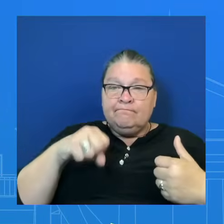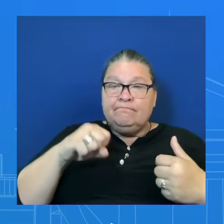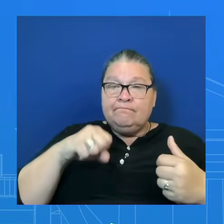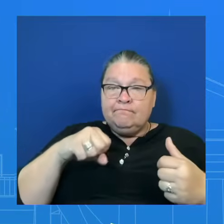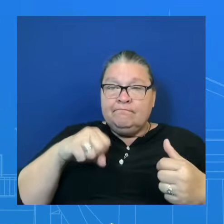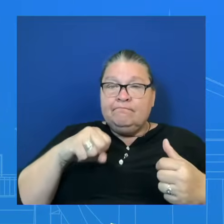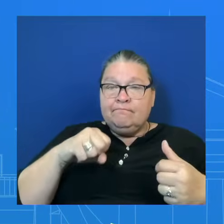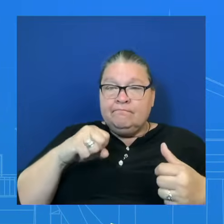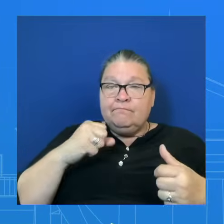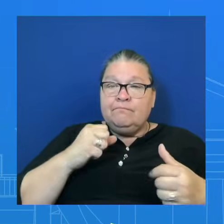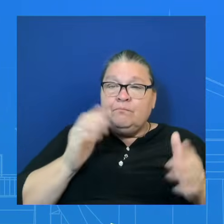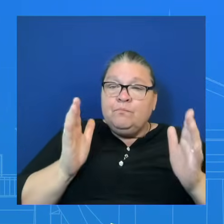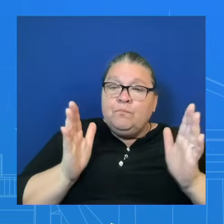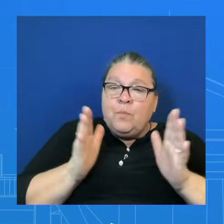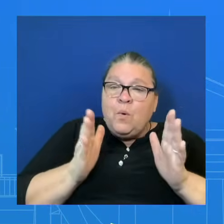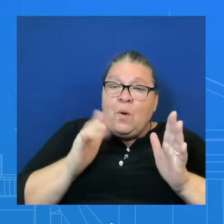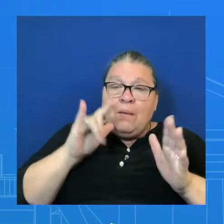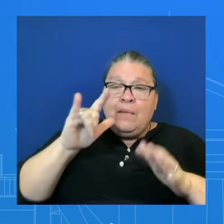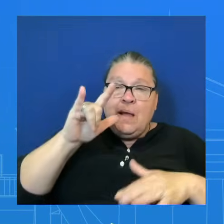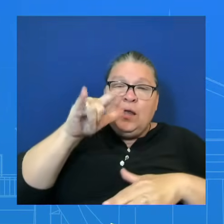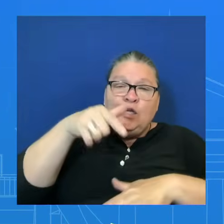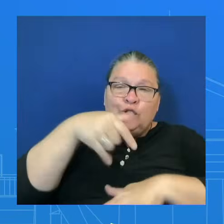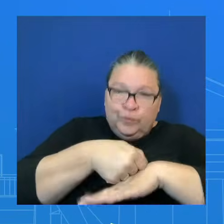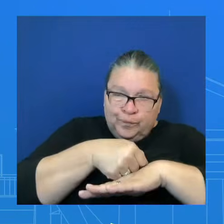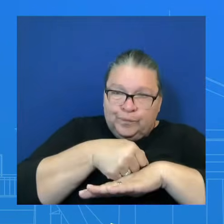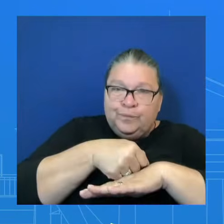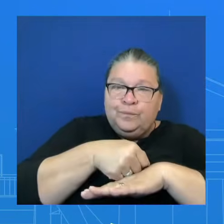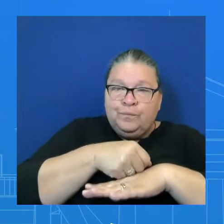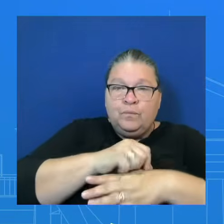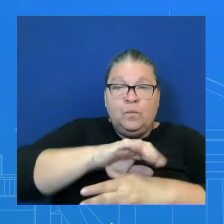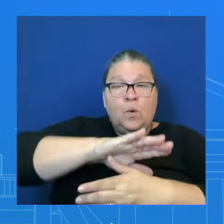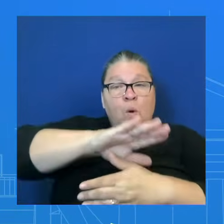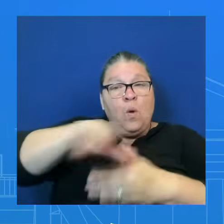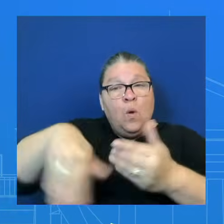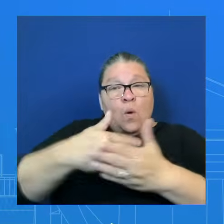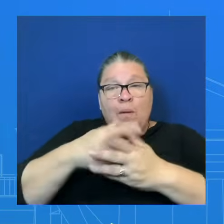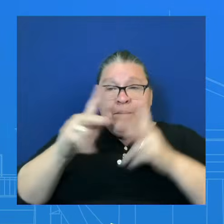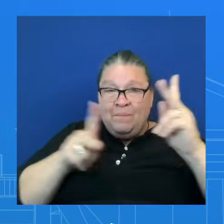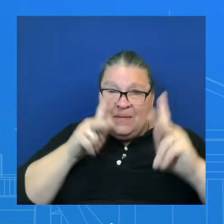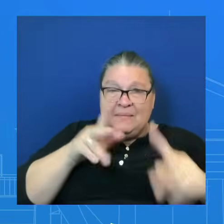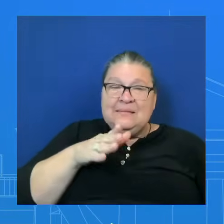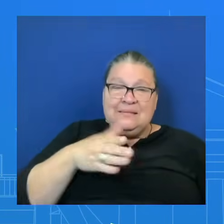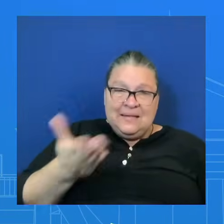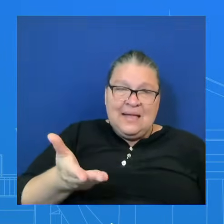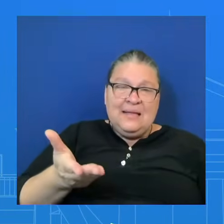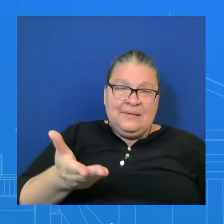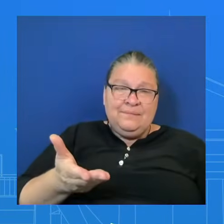But throughout that process, there's a conference call that's set up when you have a Noble